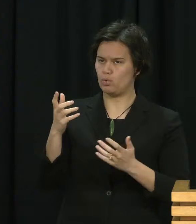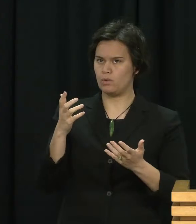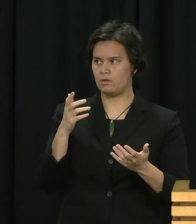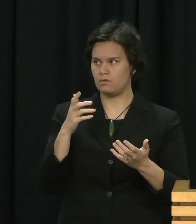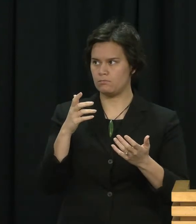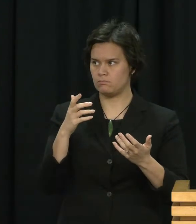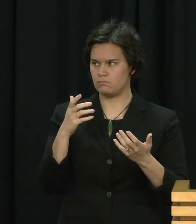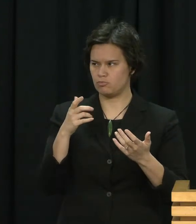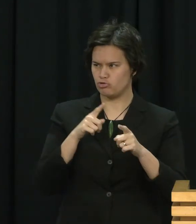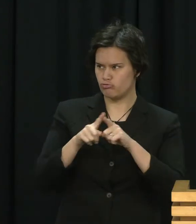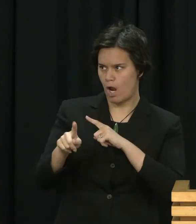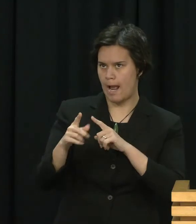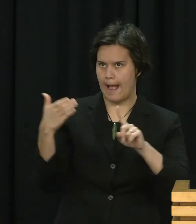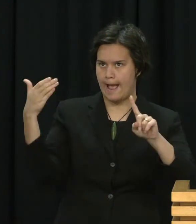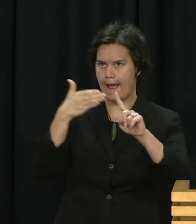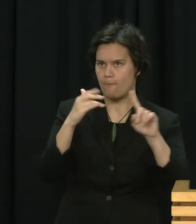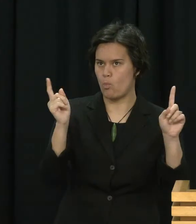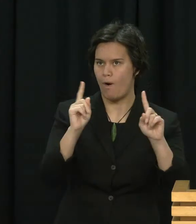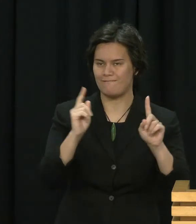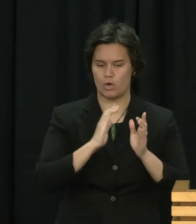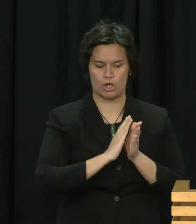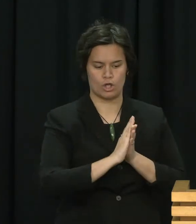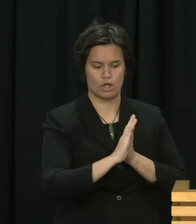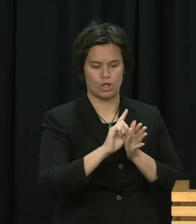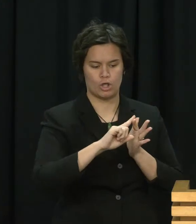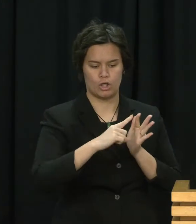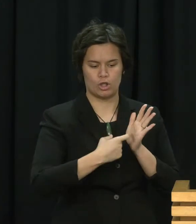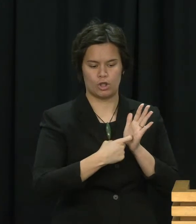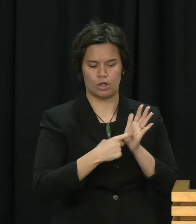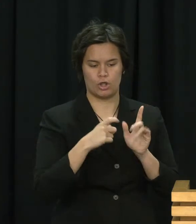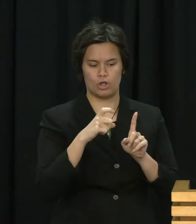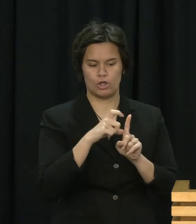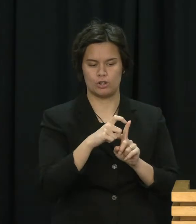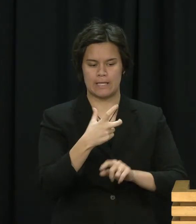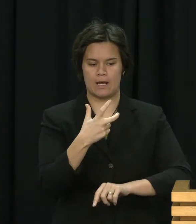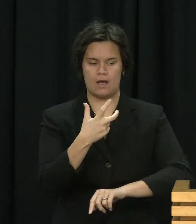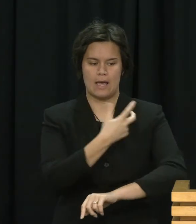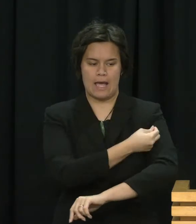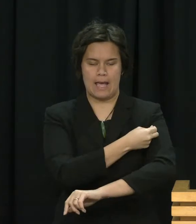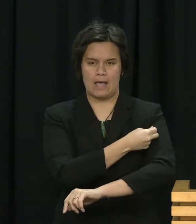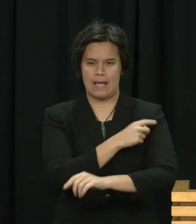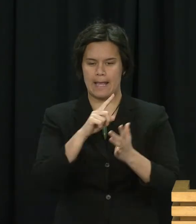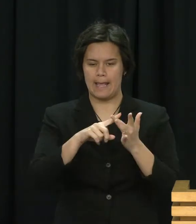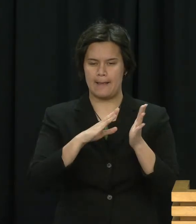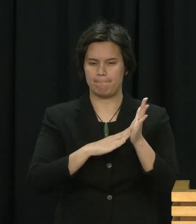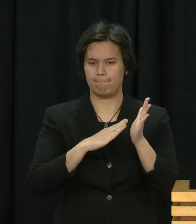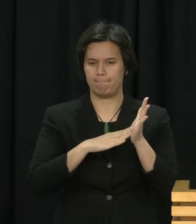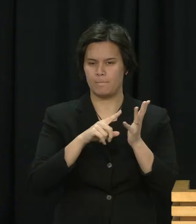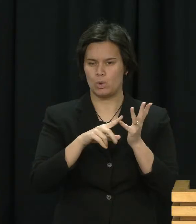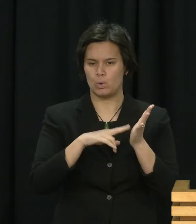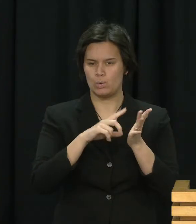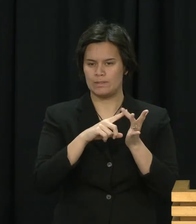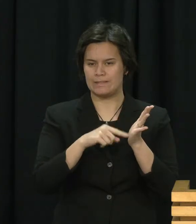which I'll then update the Minister with. What about the need to get